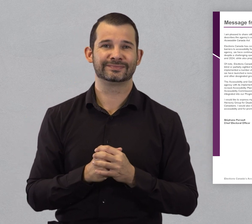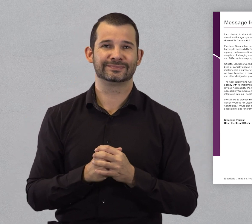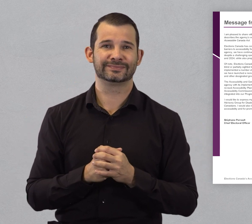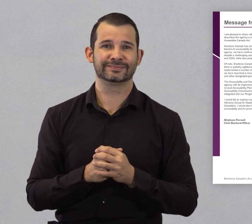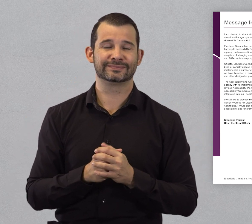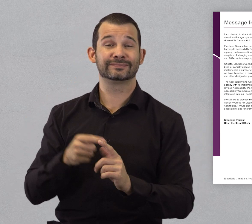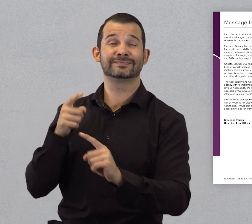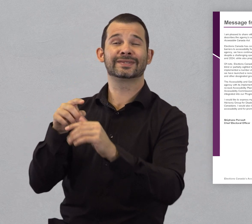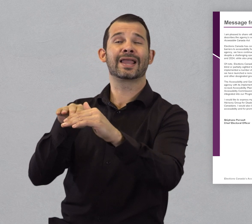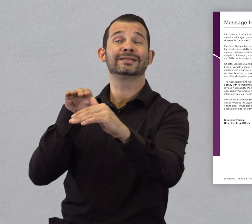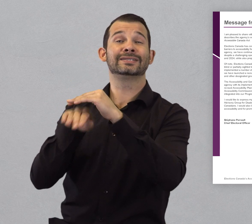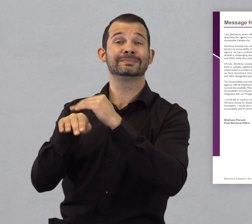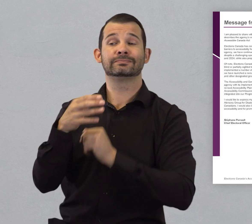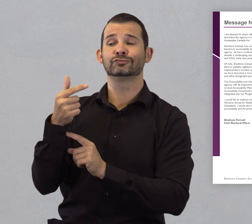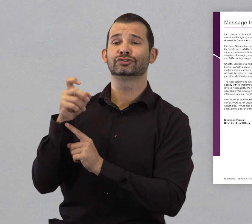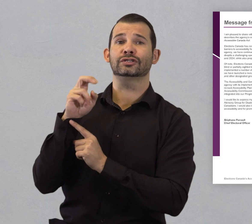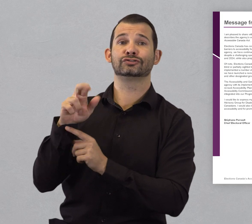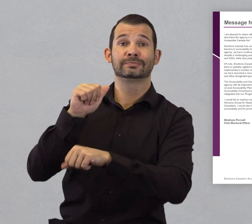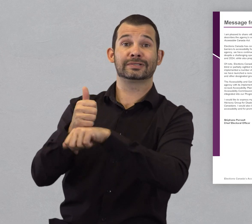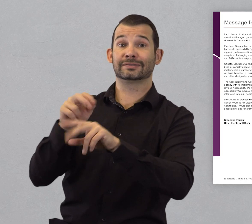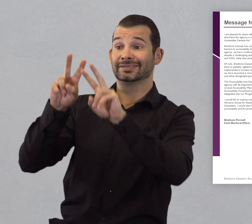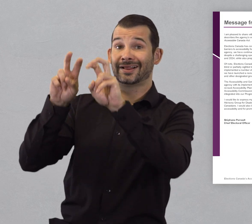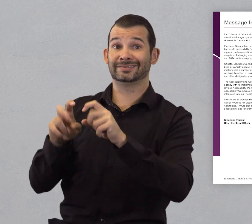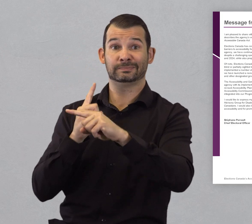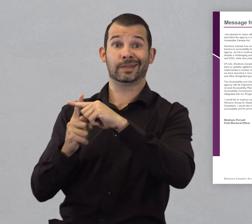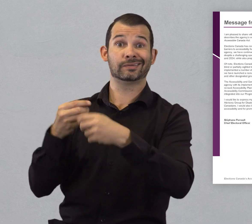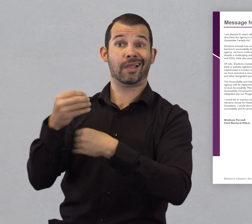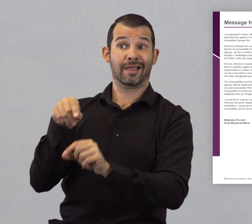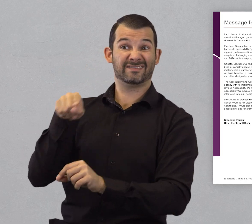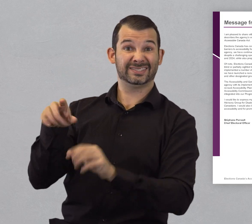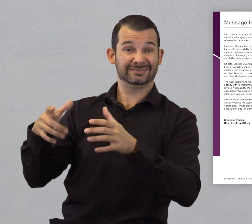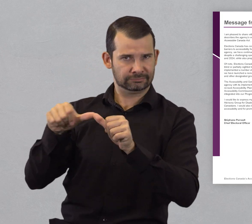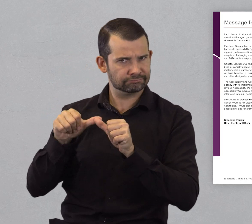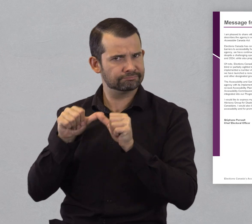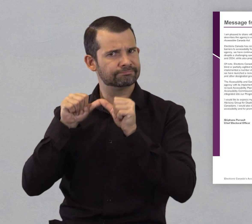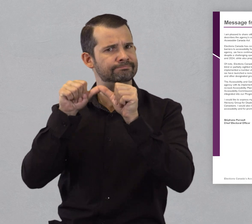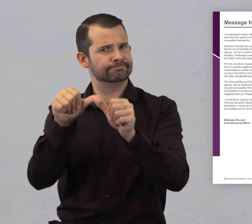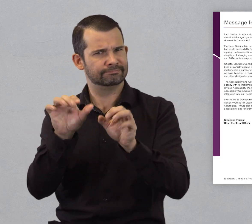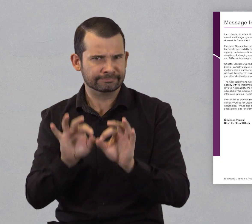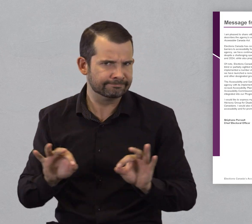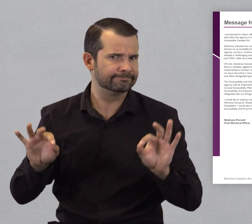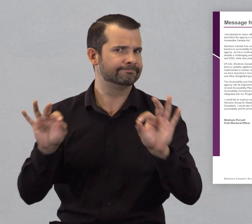The Accessibility and Gender-Based Analysis Plus Office continues to play a key role in